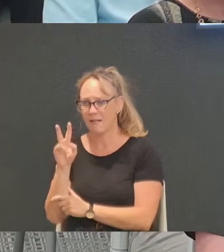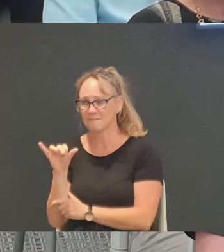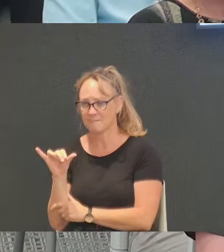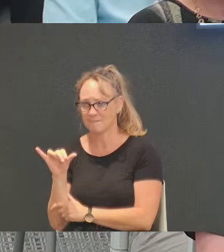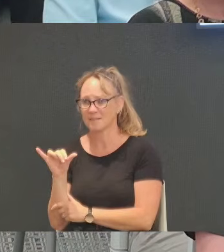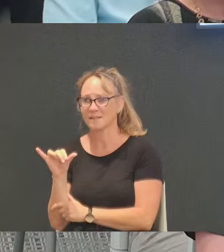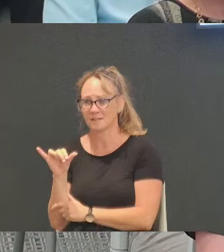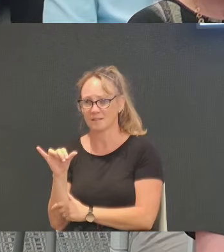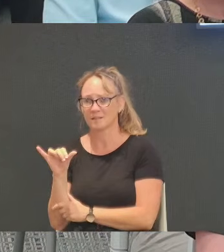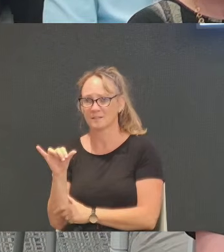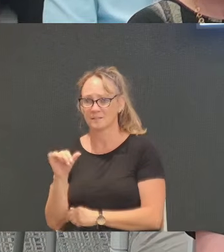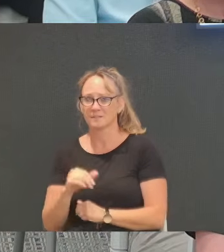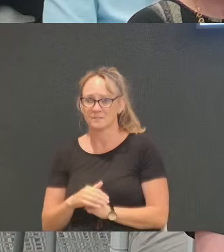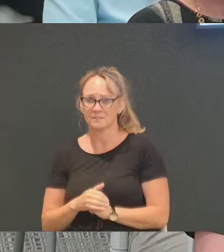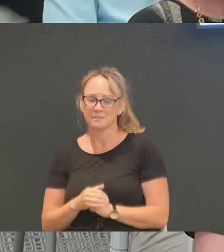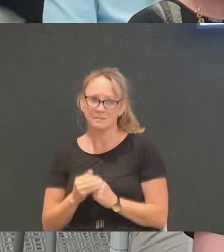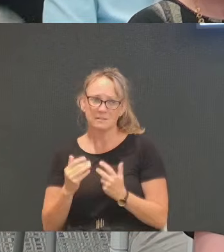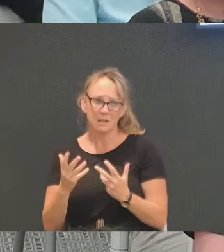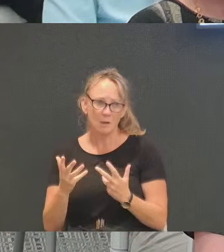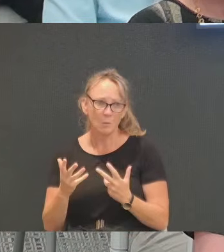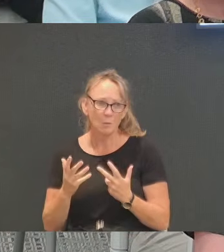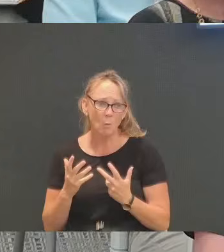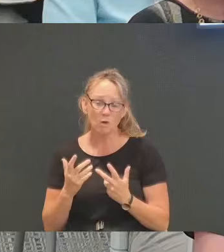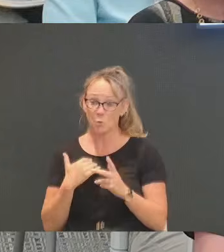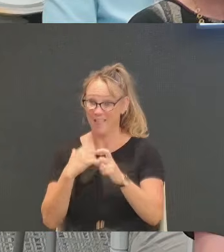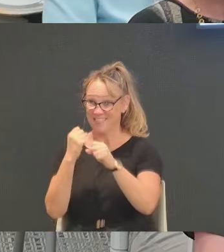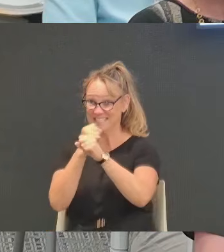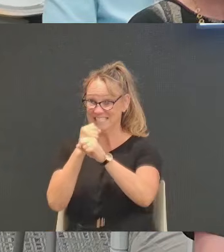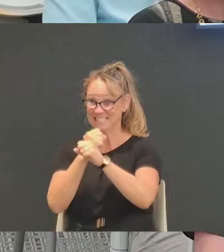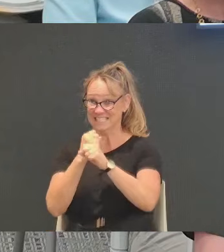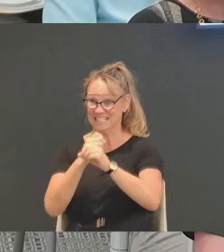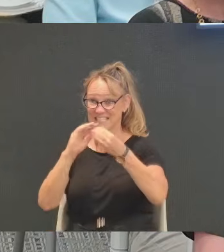would like to affirm the statistics that we saw at the beginning of this meeting that the